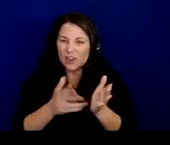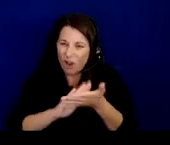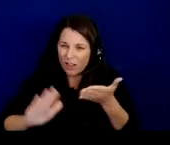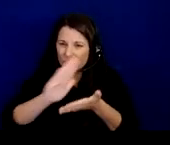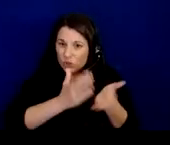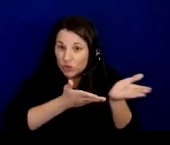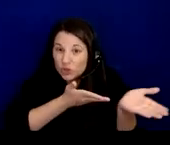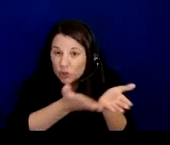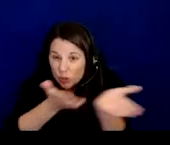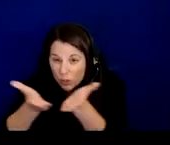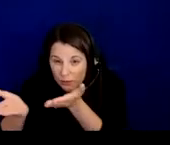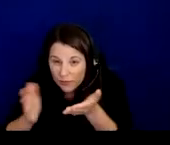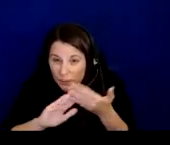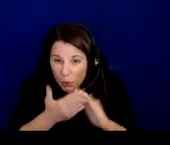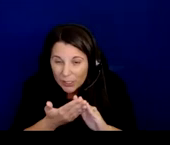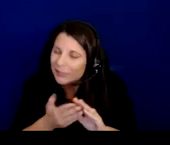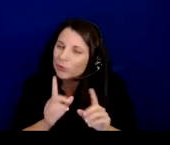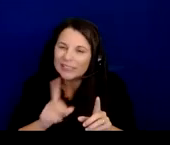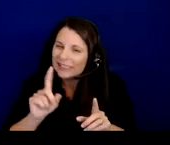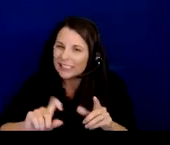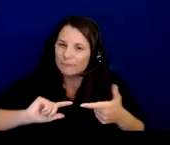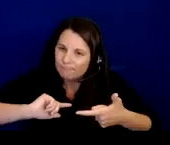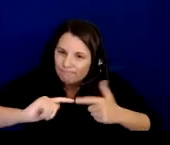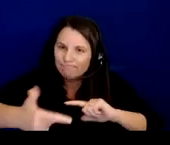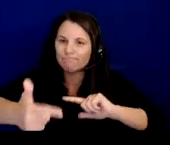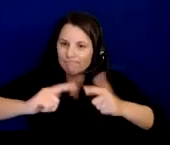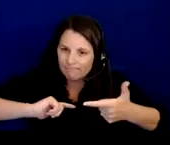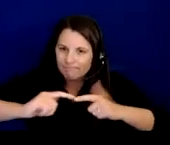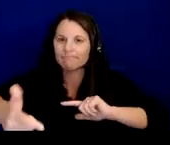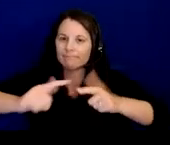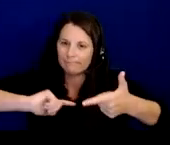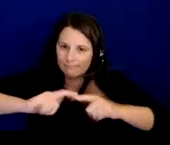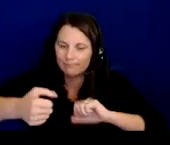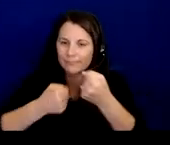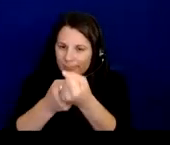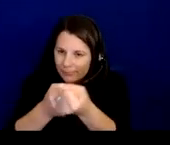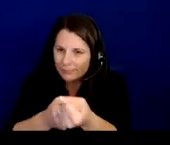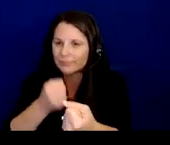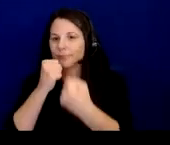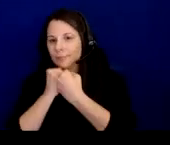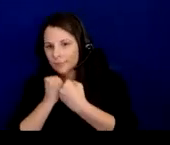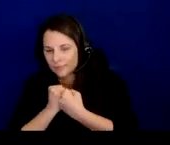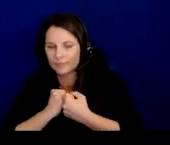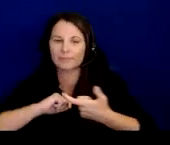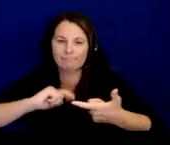it needs to be this sort of this back and forth approach. That's what creates authentic relationship and program. Like this.